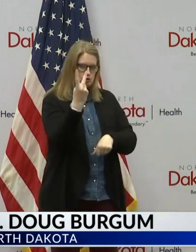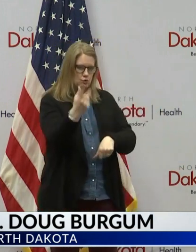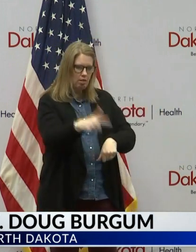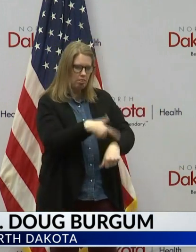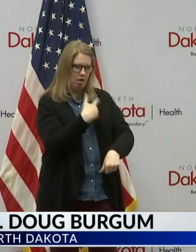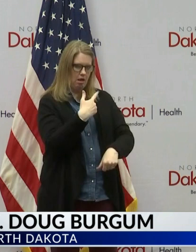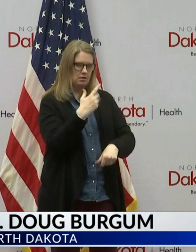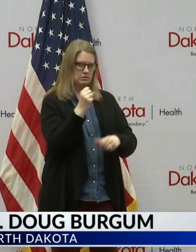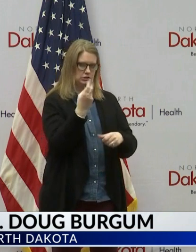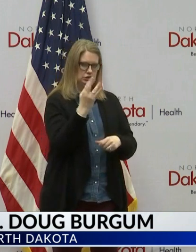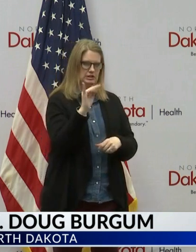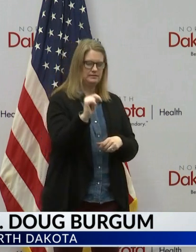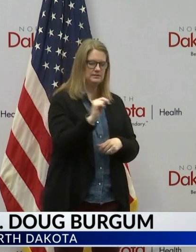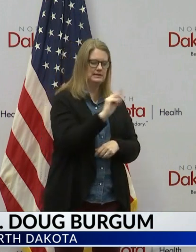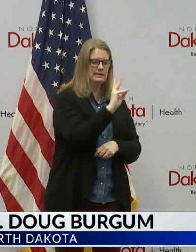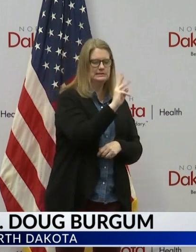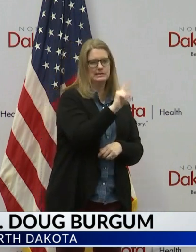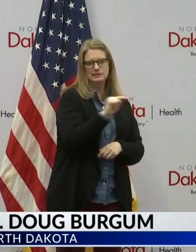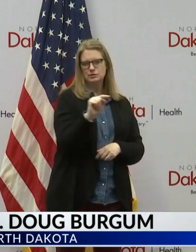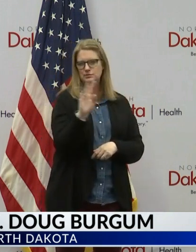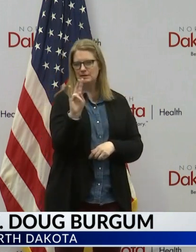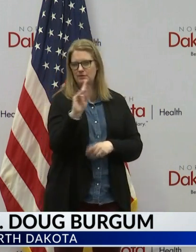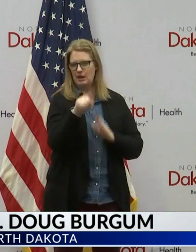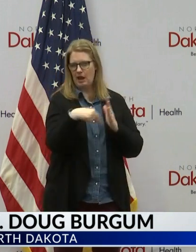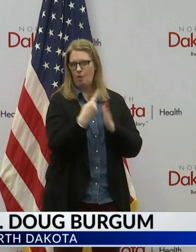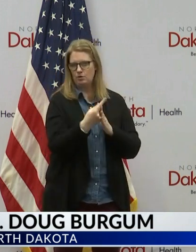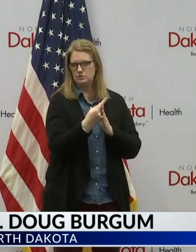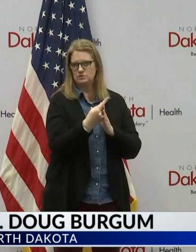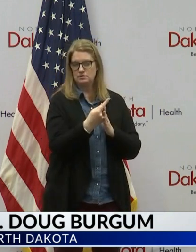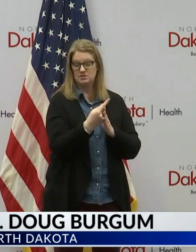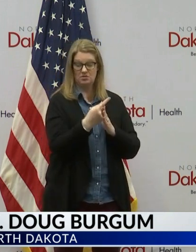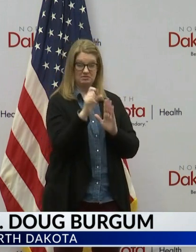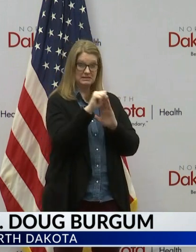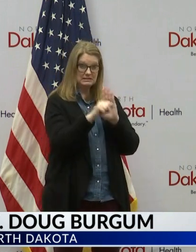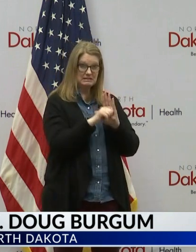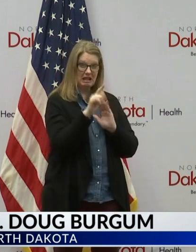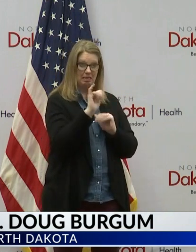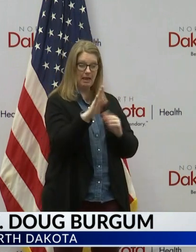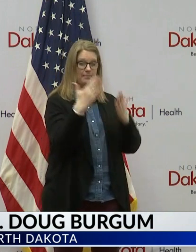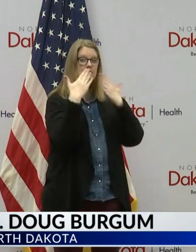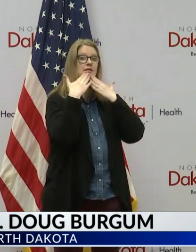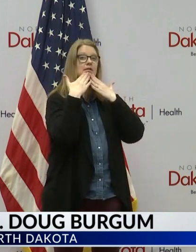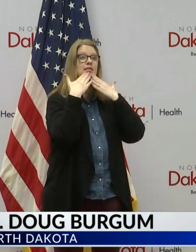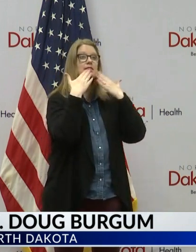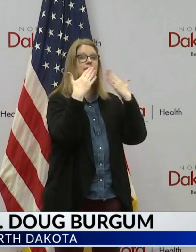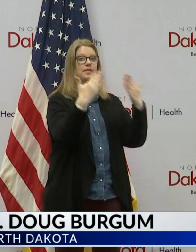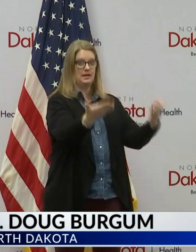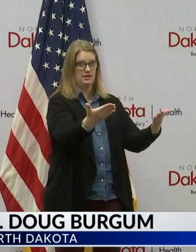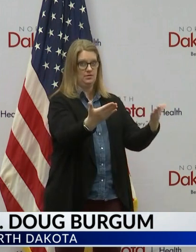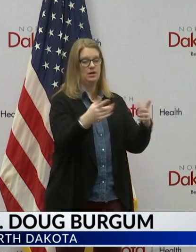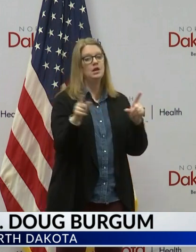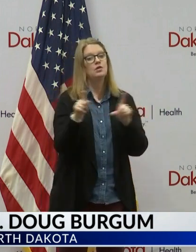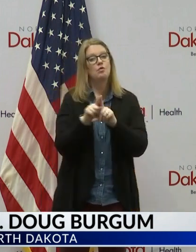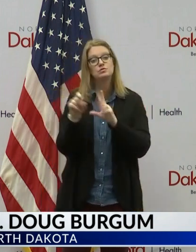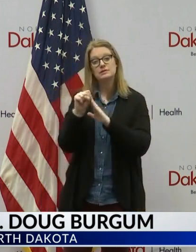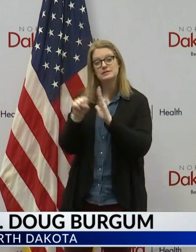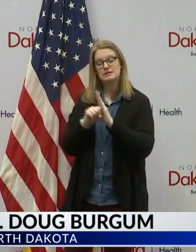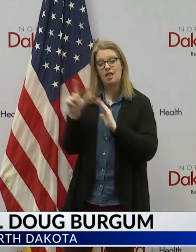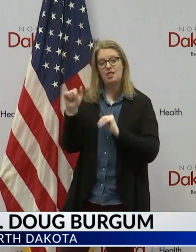OUR STATE LAB IS ABLE TO KEEP UP WITH THE TESTING AND THEY ARE OPERATING ON TWO LONG SHIFTS THAT RUN 15 TO 17 HOURS A DAY. AGAIN THANK YOU TO EVERYBODY AT